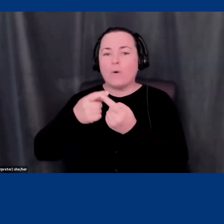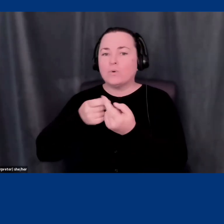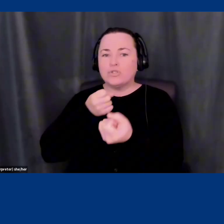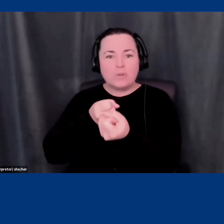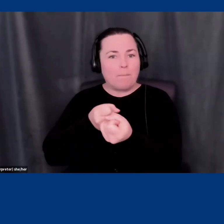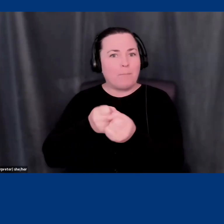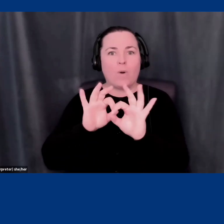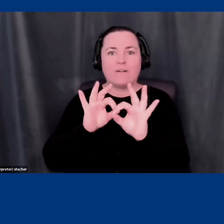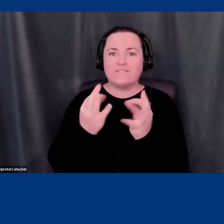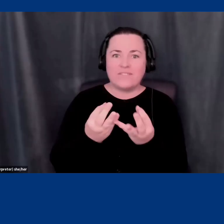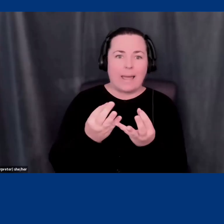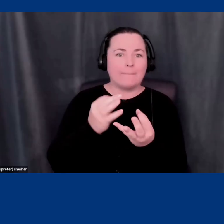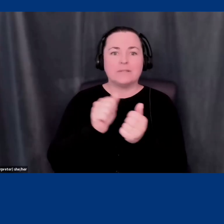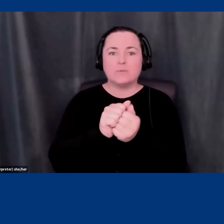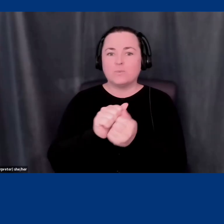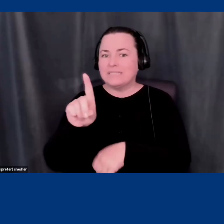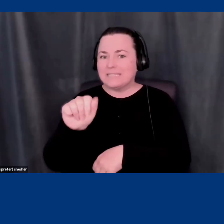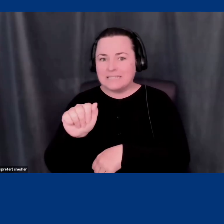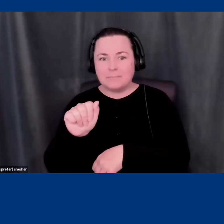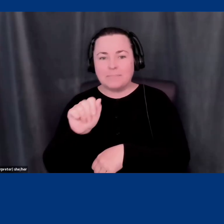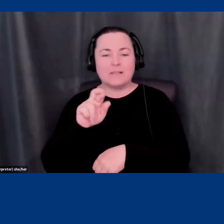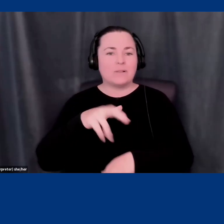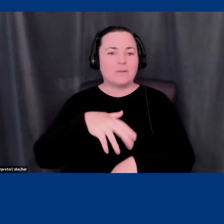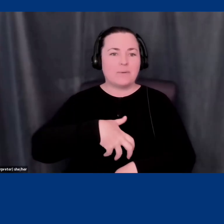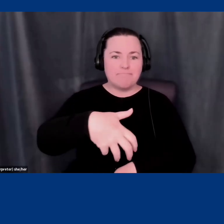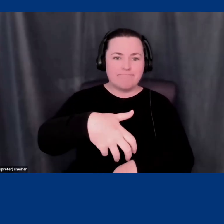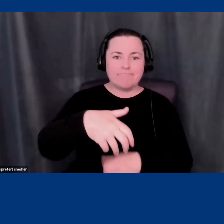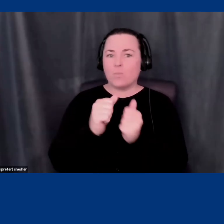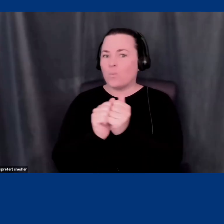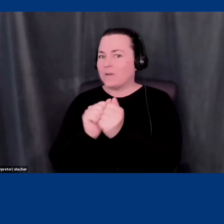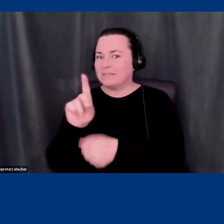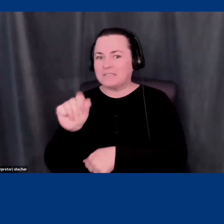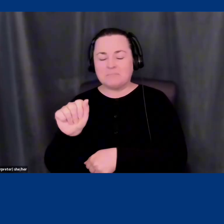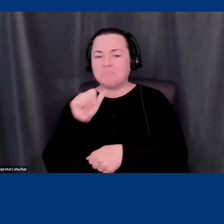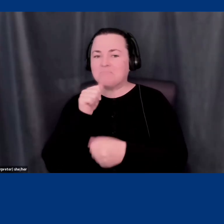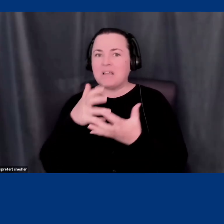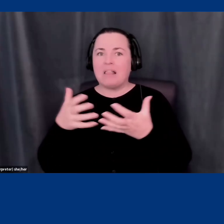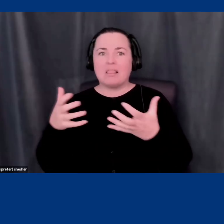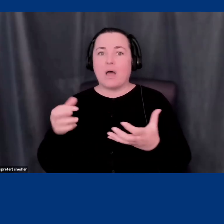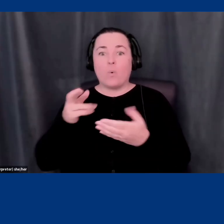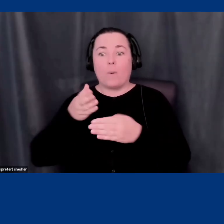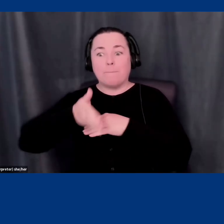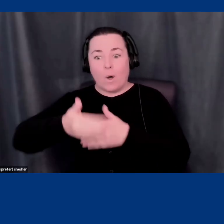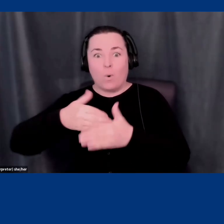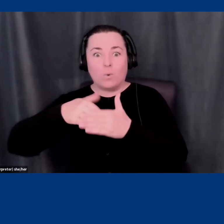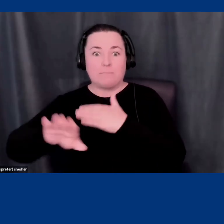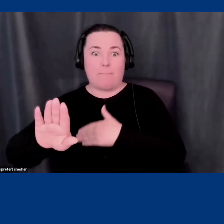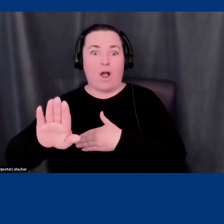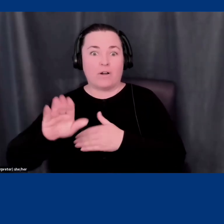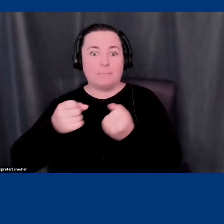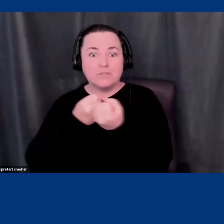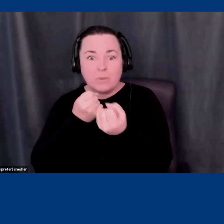disability, pregnancy, and postpartum support. And so I think being in that space and creating that